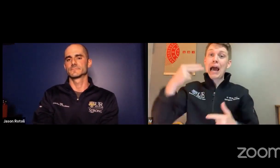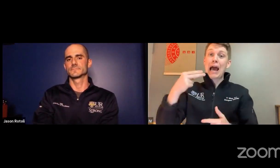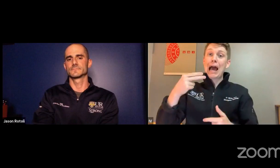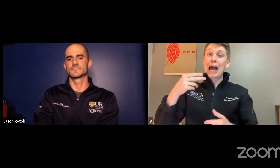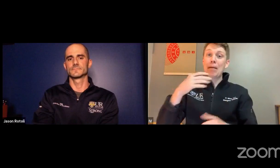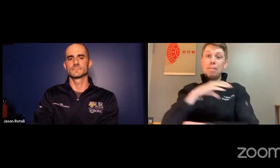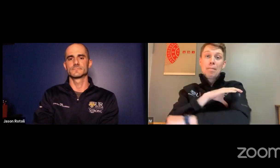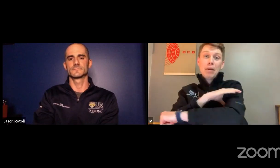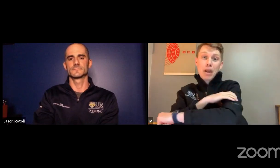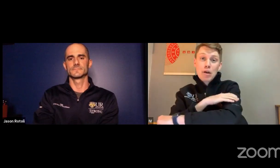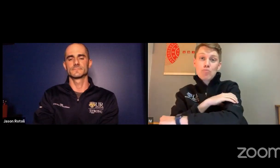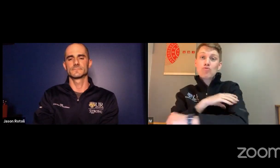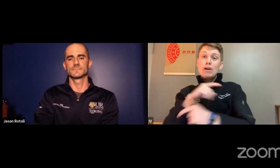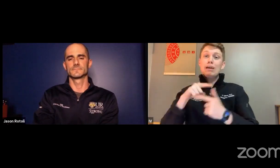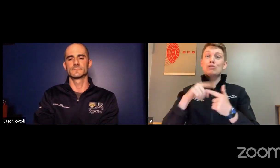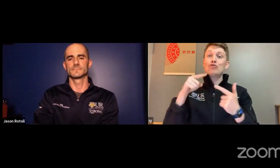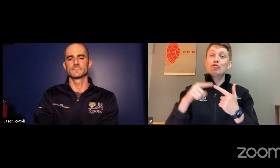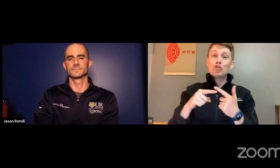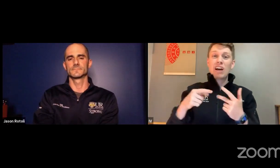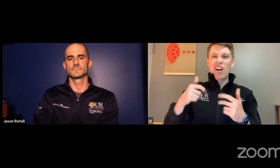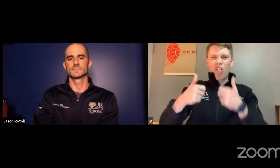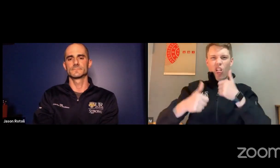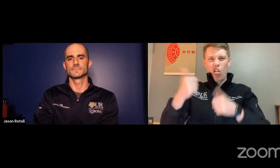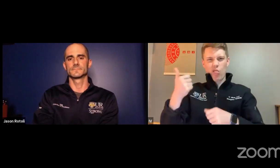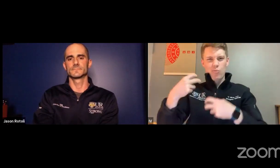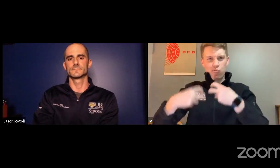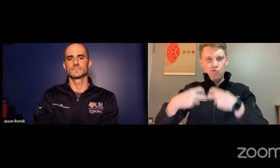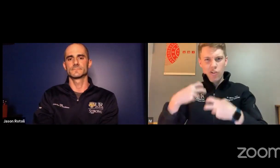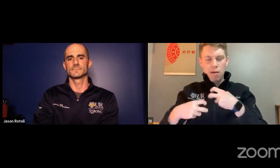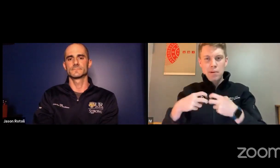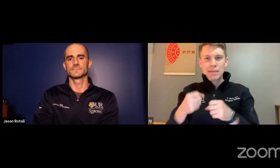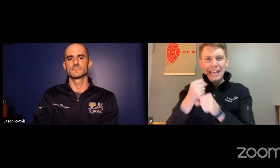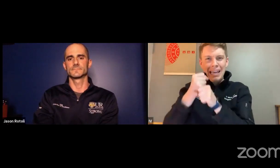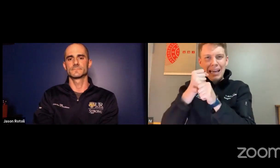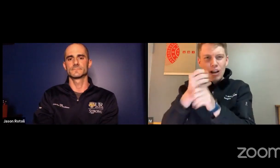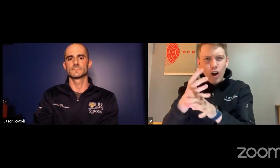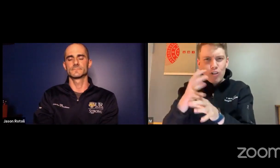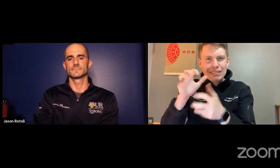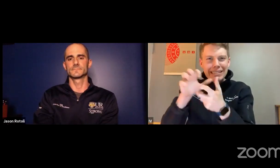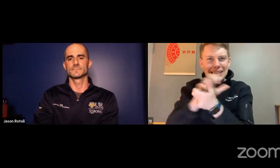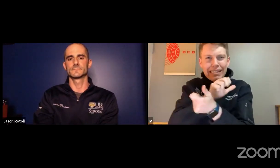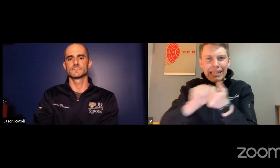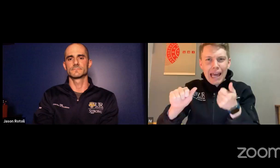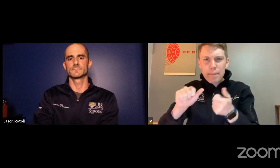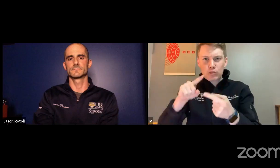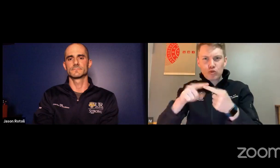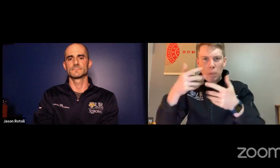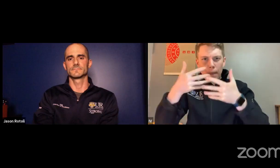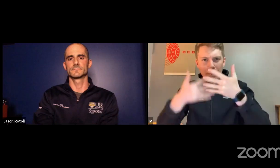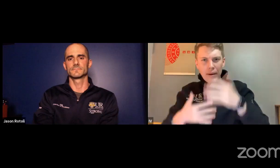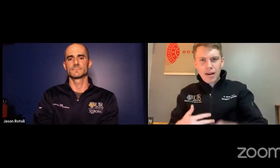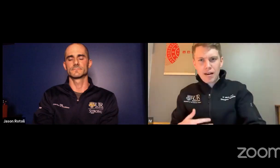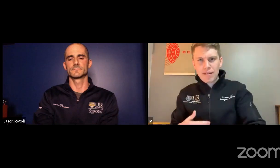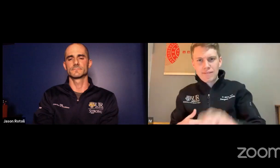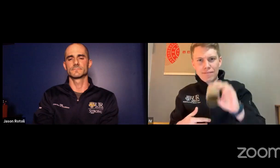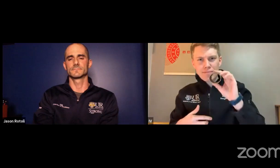So when you're young, your blood vessels are beautiful, open, the blood easily flows through, no problems.